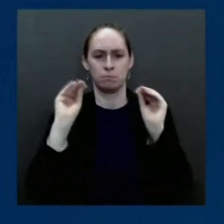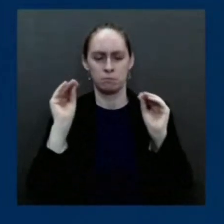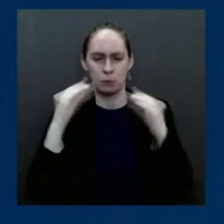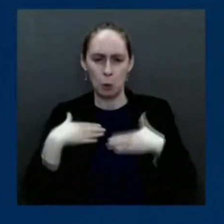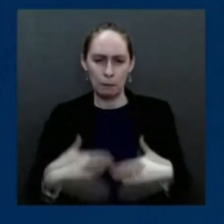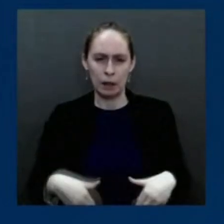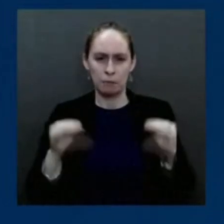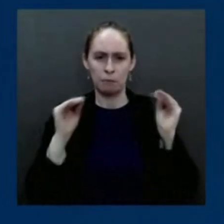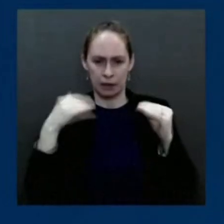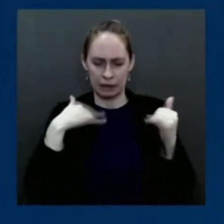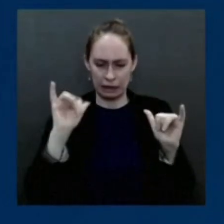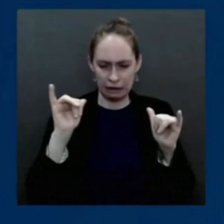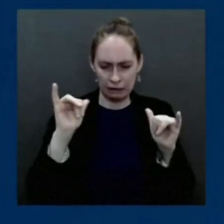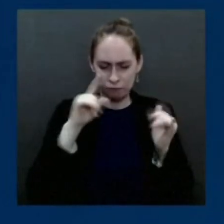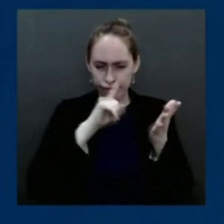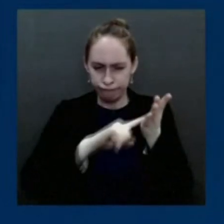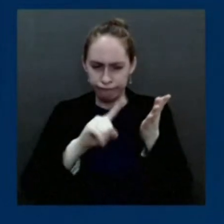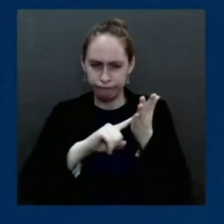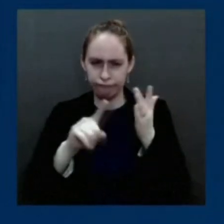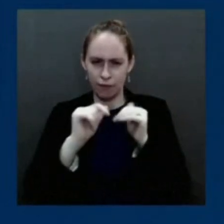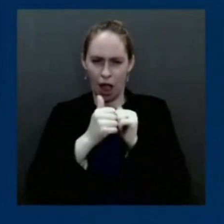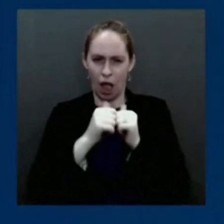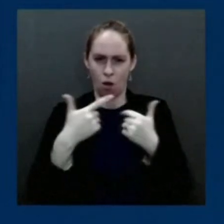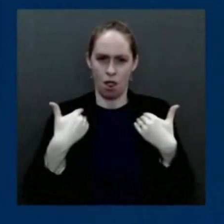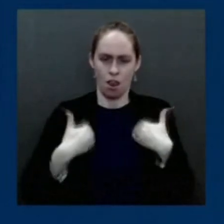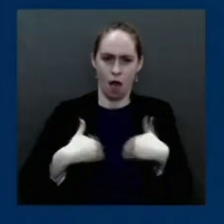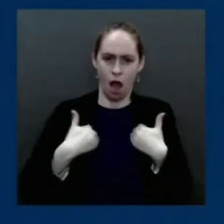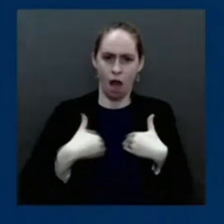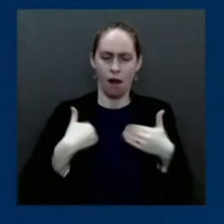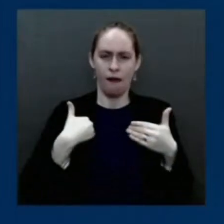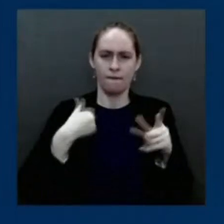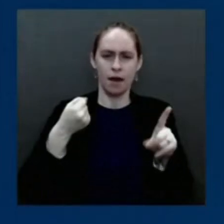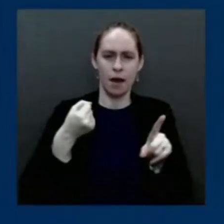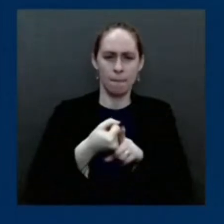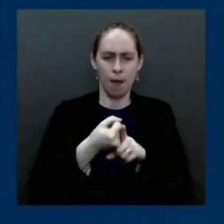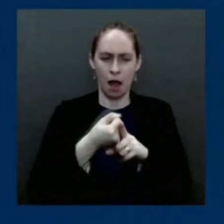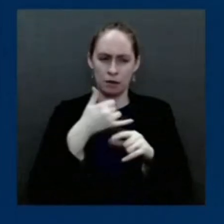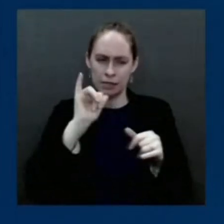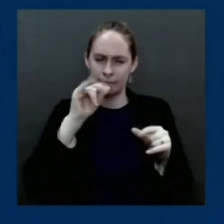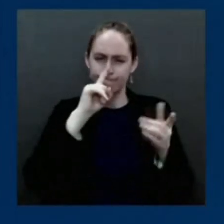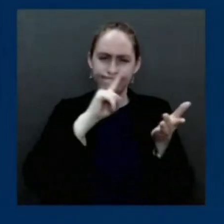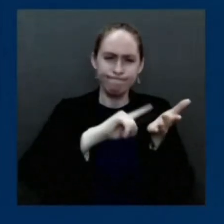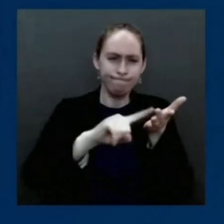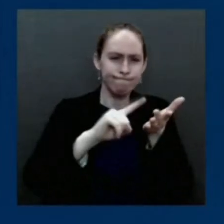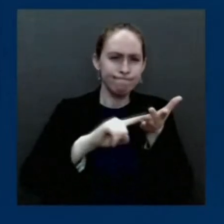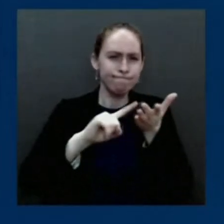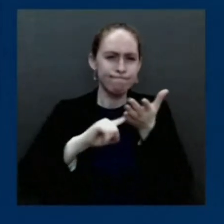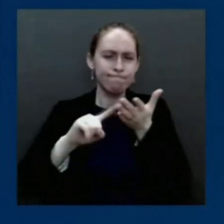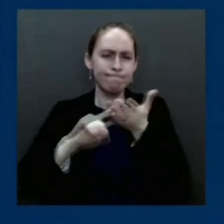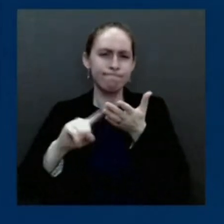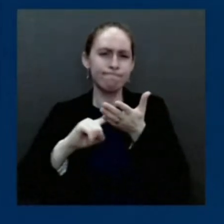GOING ANWE'LL AWAIT RESULTS OF THAT.